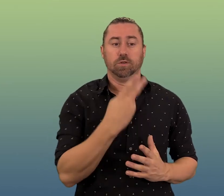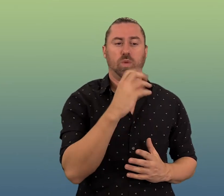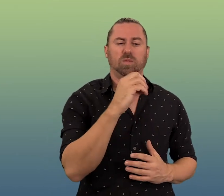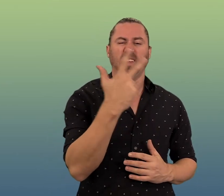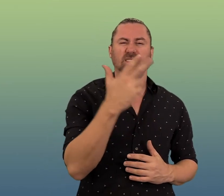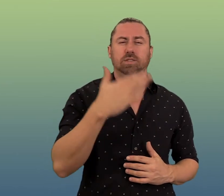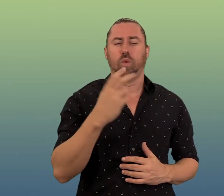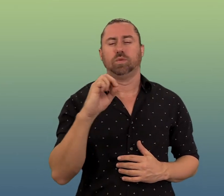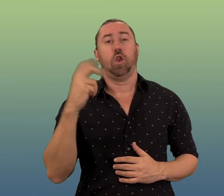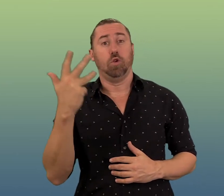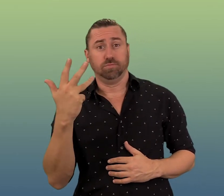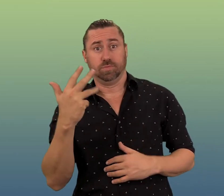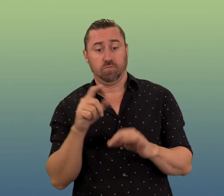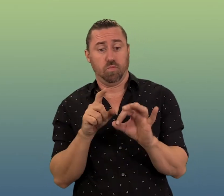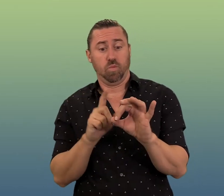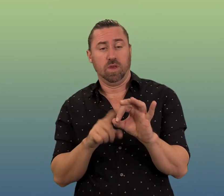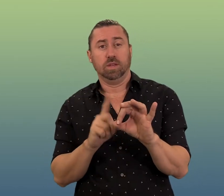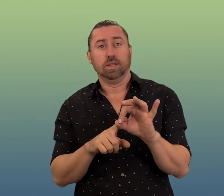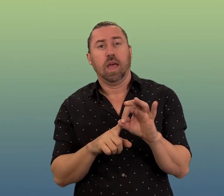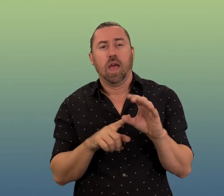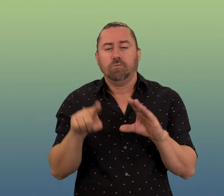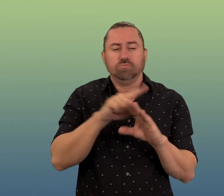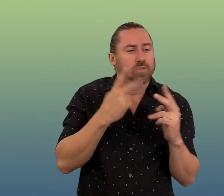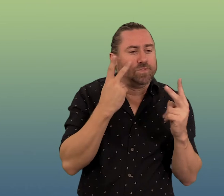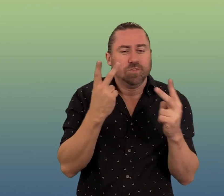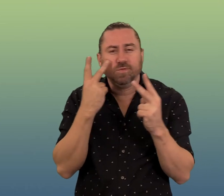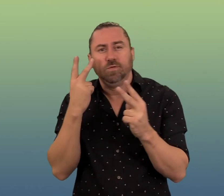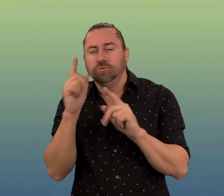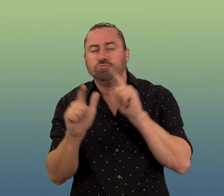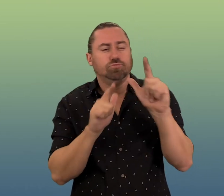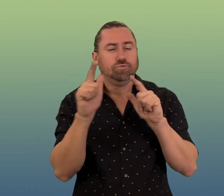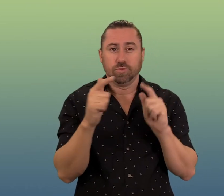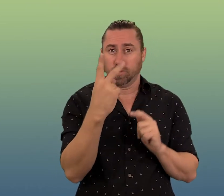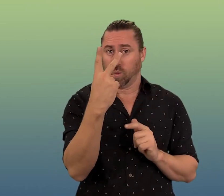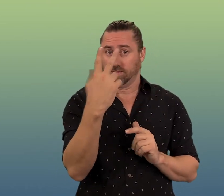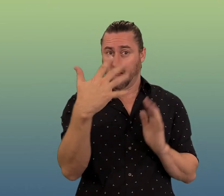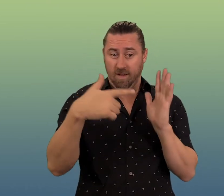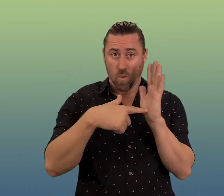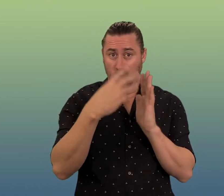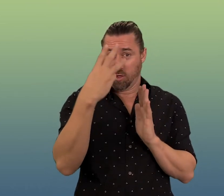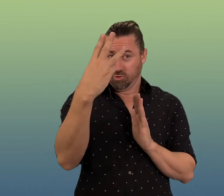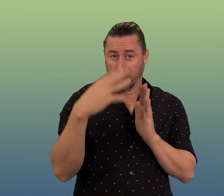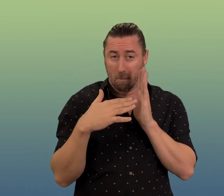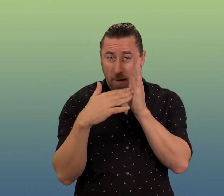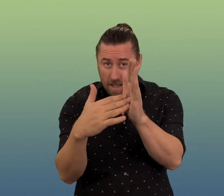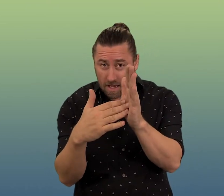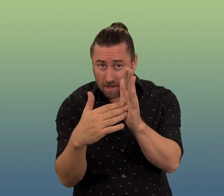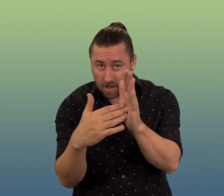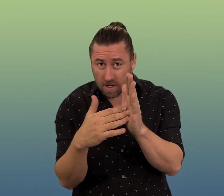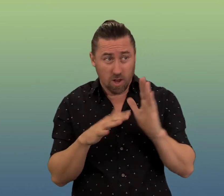In 2018-19, Queensland domestic visitors reached 25.3 million.